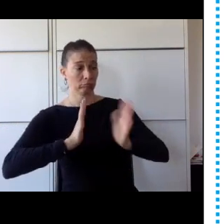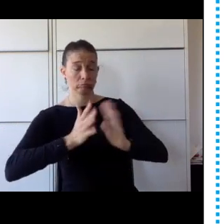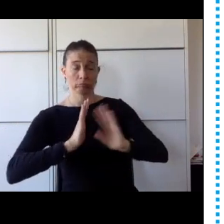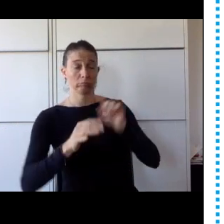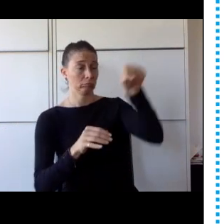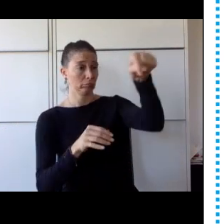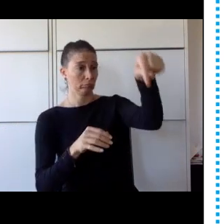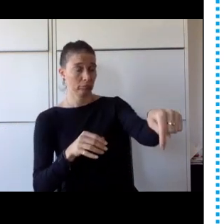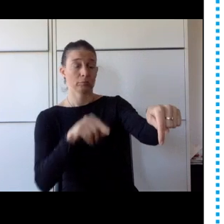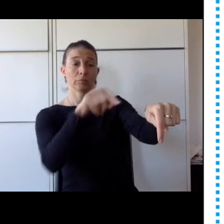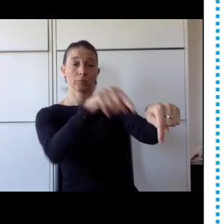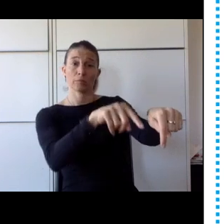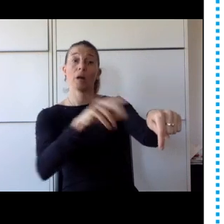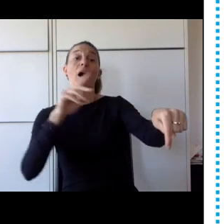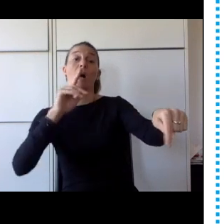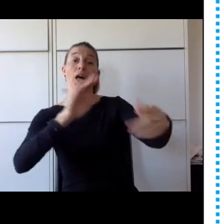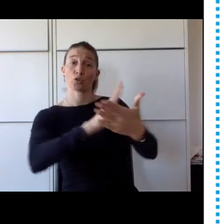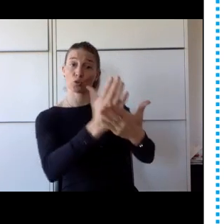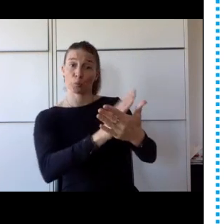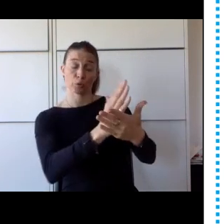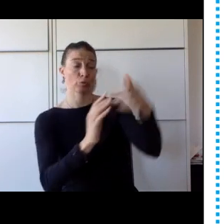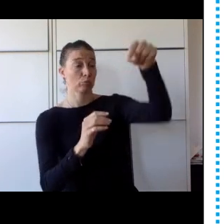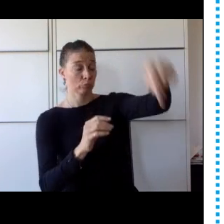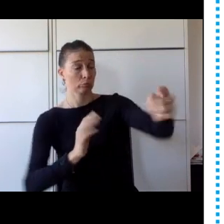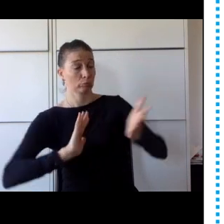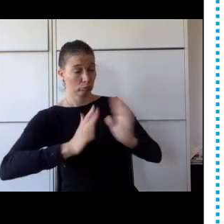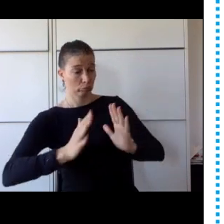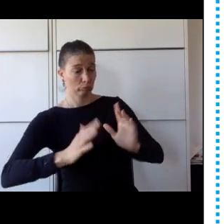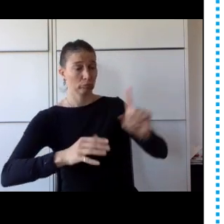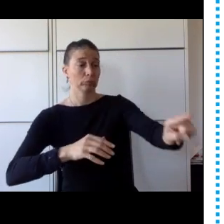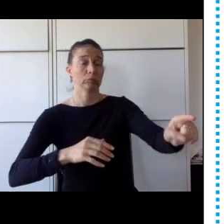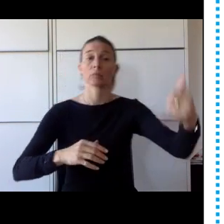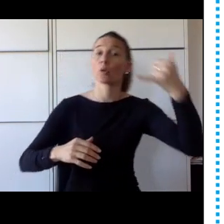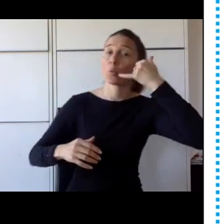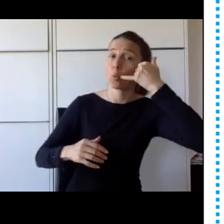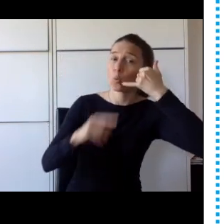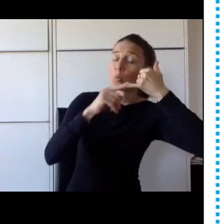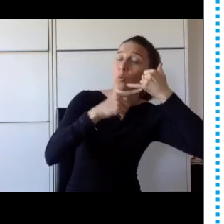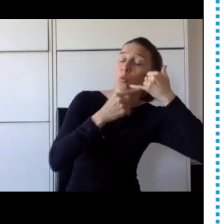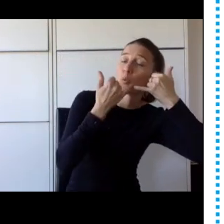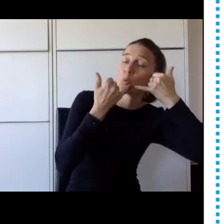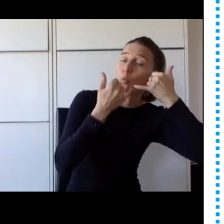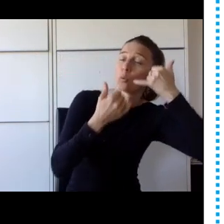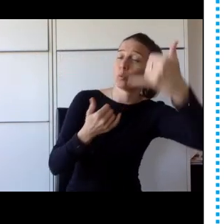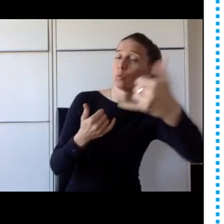The relay service allows either video by sign language obviously or by text